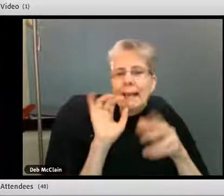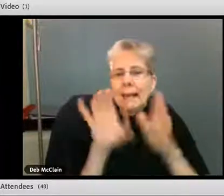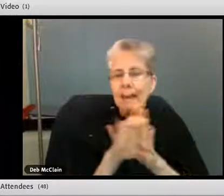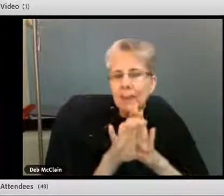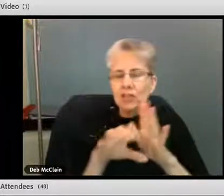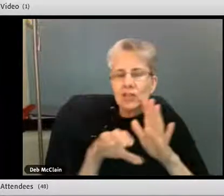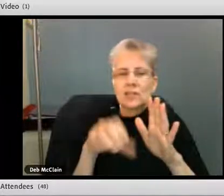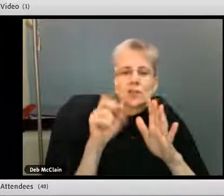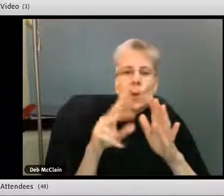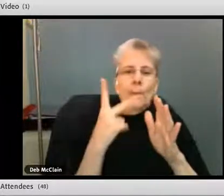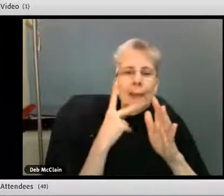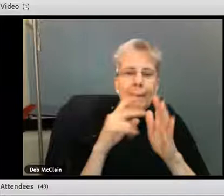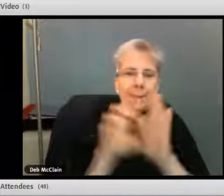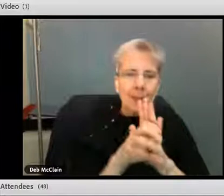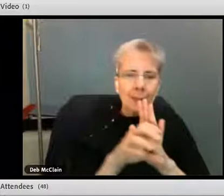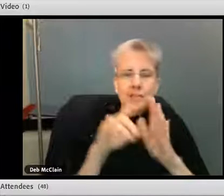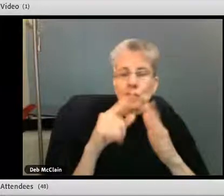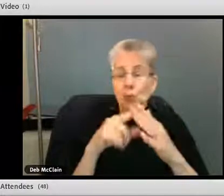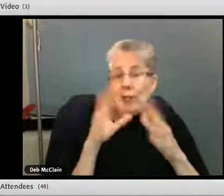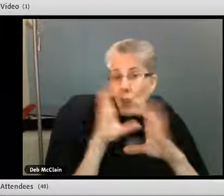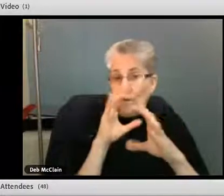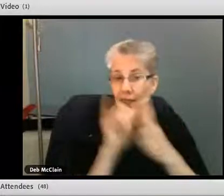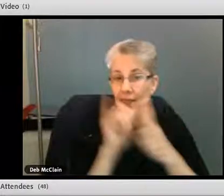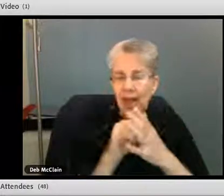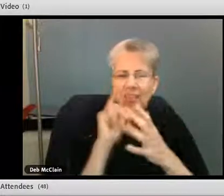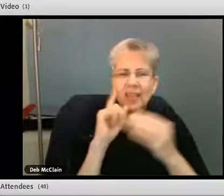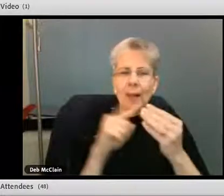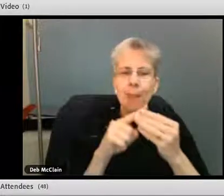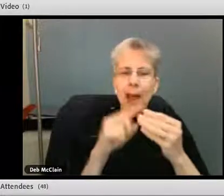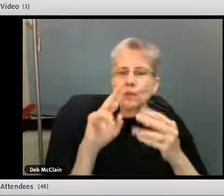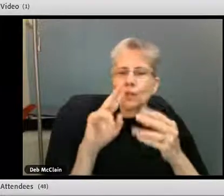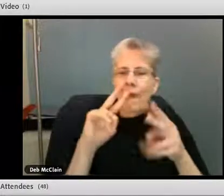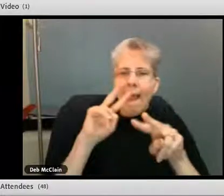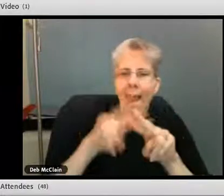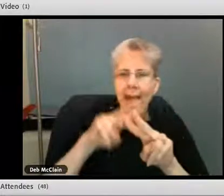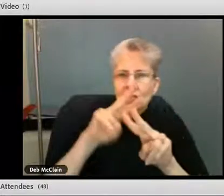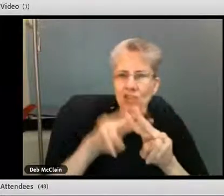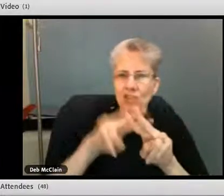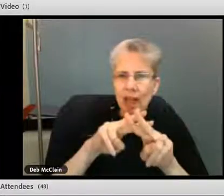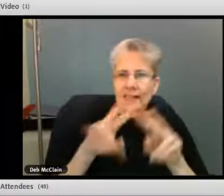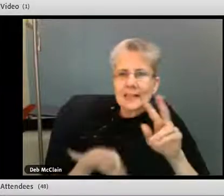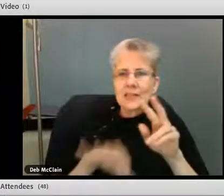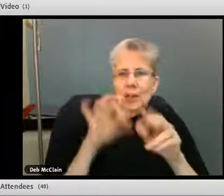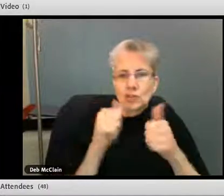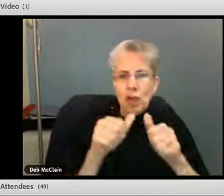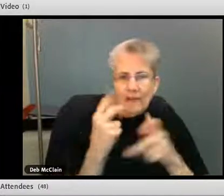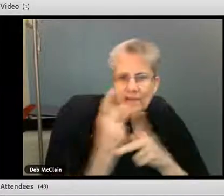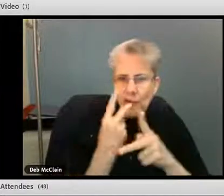You want to think about your hashtags, especially with Instagram and Twitter to make sure that you're hitting --